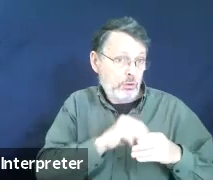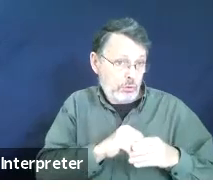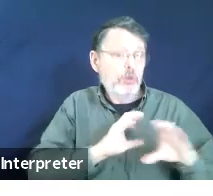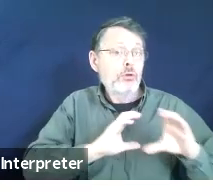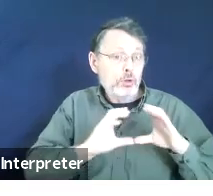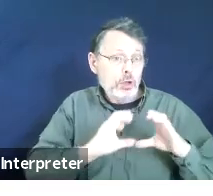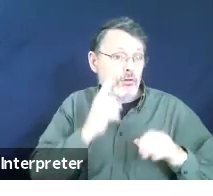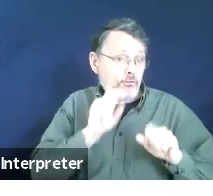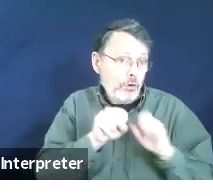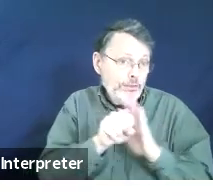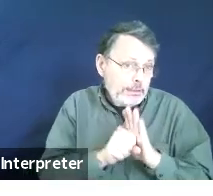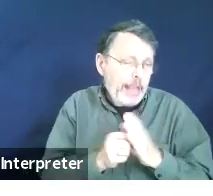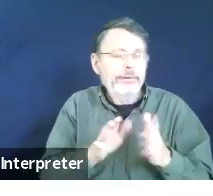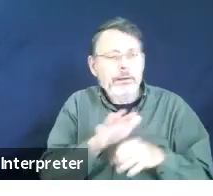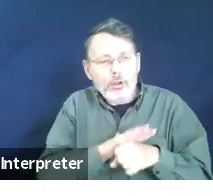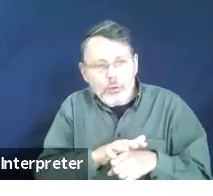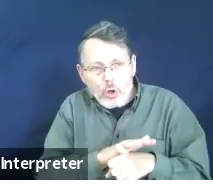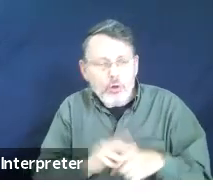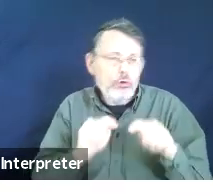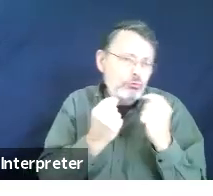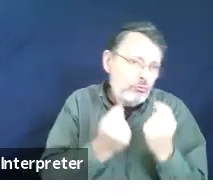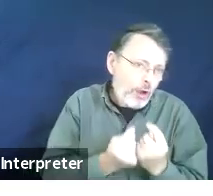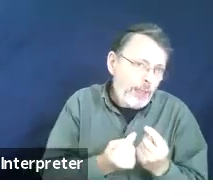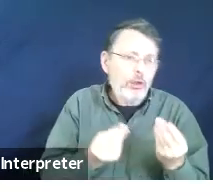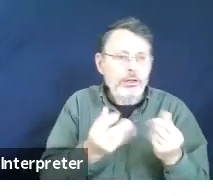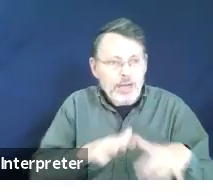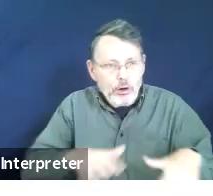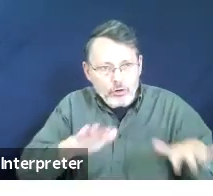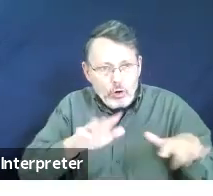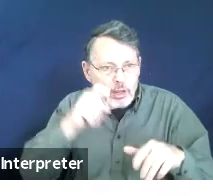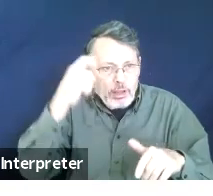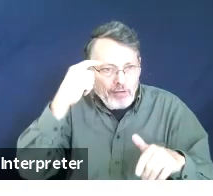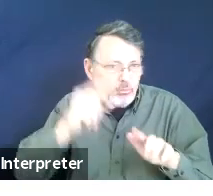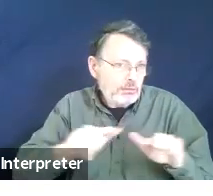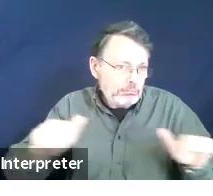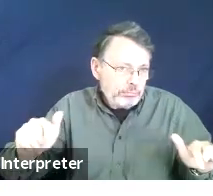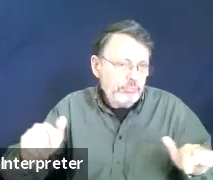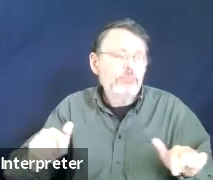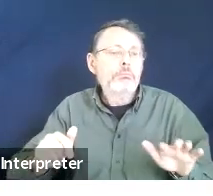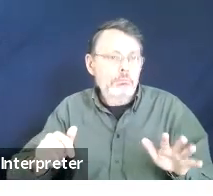tribal, governments, local governments, territorial governments, if they're needing